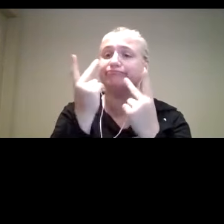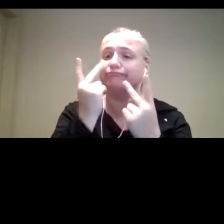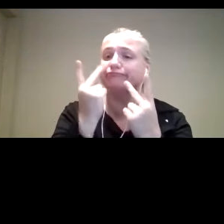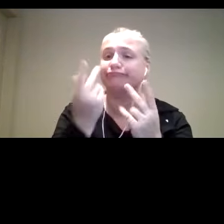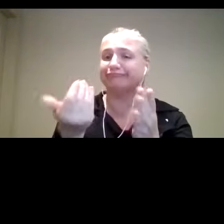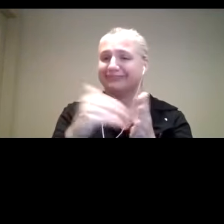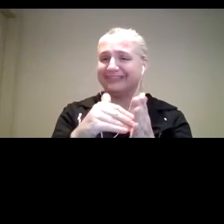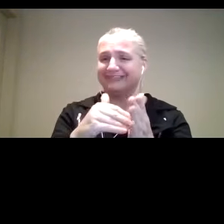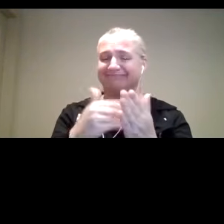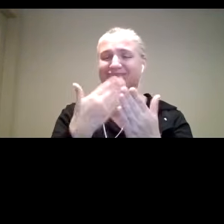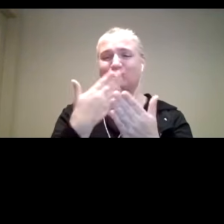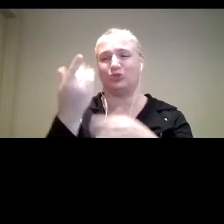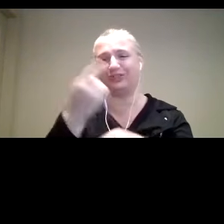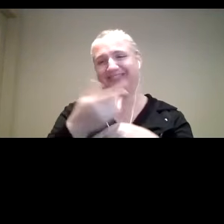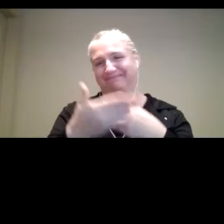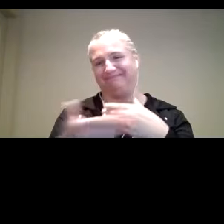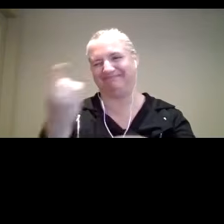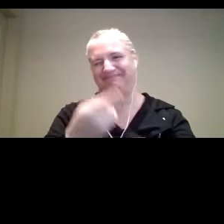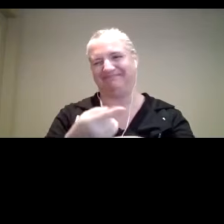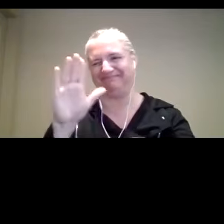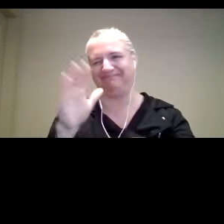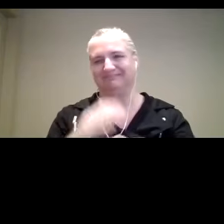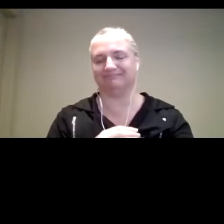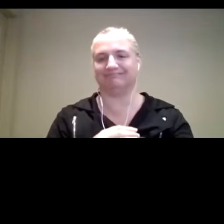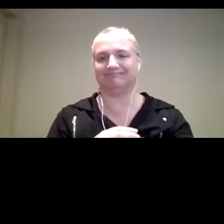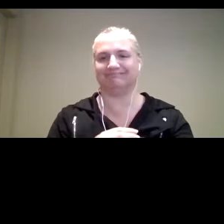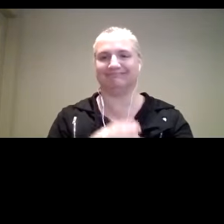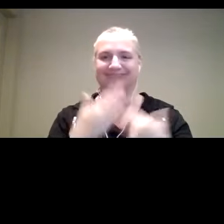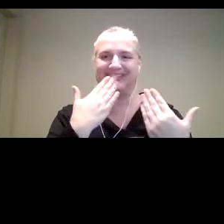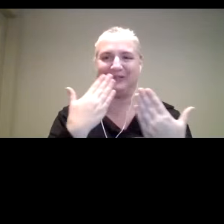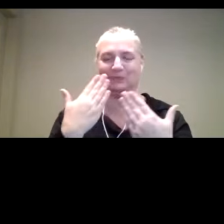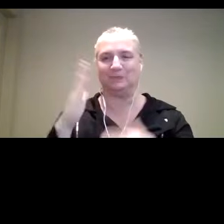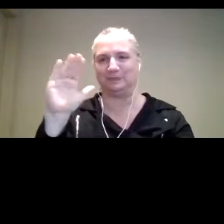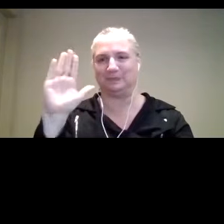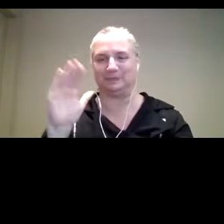So, have a good rest of your evening. And thanks, everybody. [Nicki] Thanks, everyone.